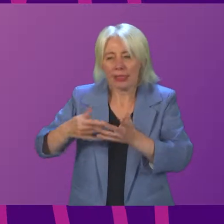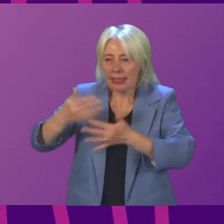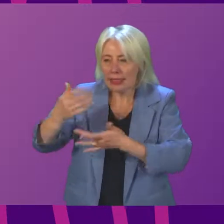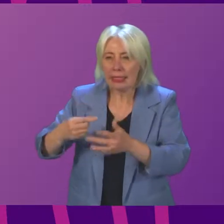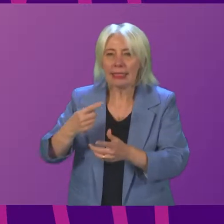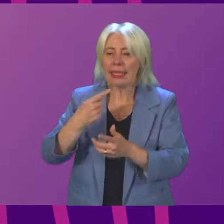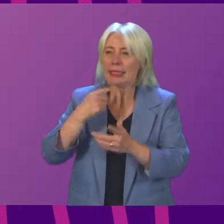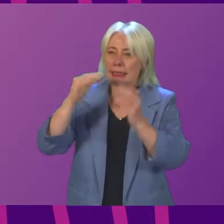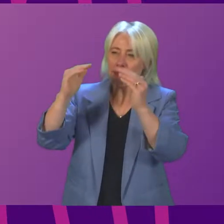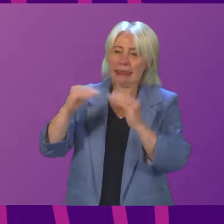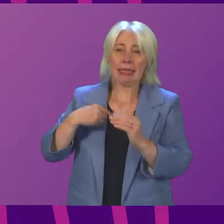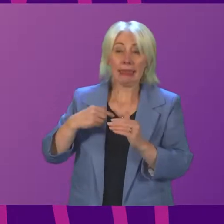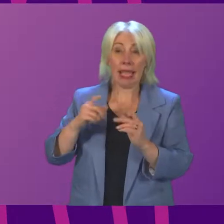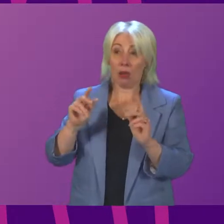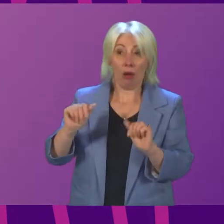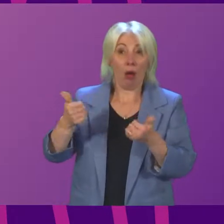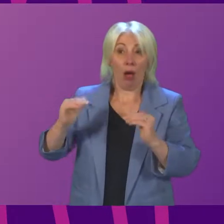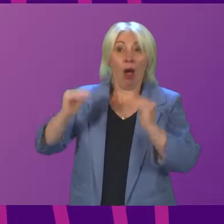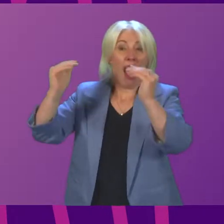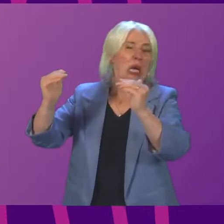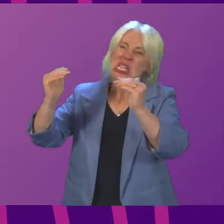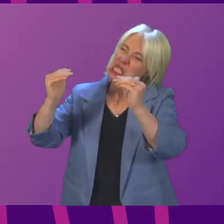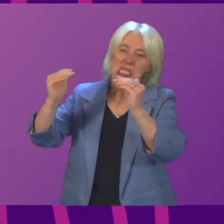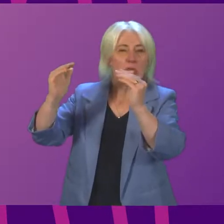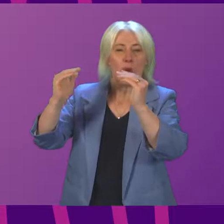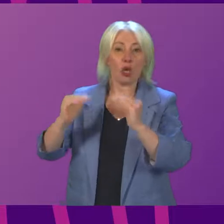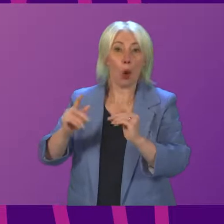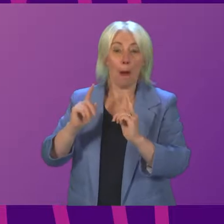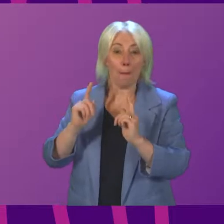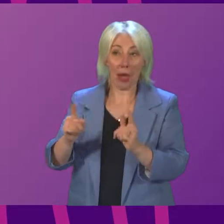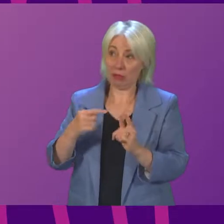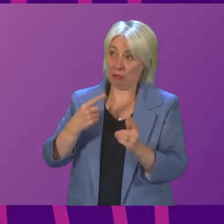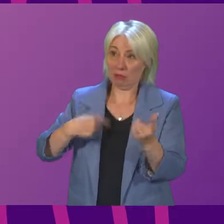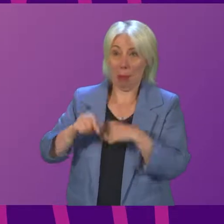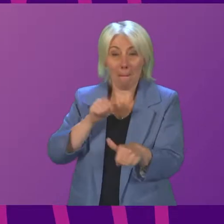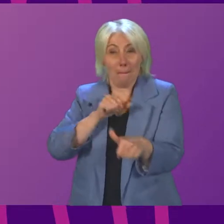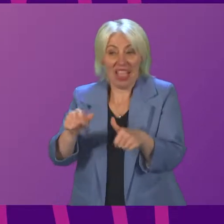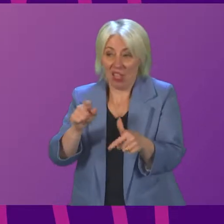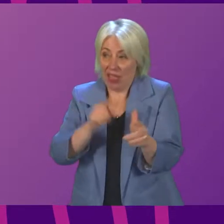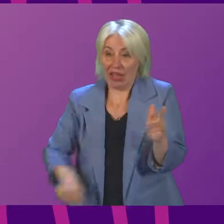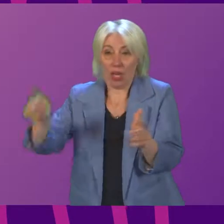where we want it to be, but it is at the highest level in the entire UK—the figure is almost 10 percentage points ahead of A and E services in England and almost 16 percentage points ahead